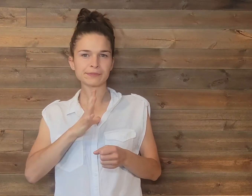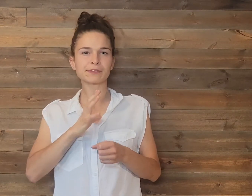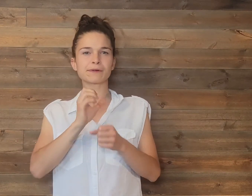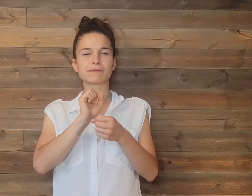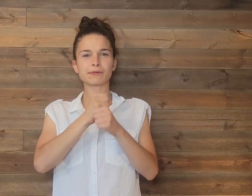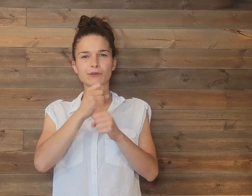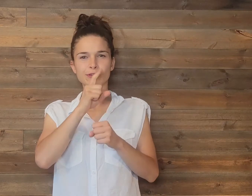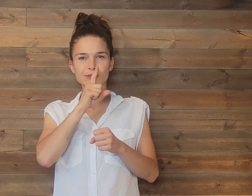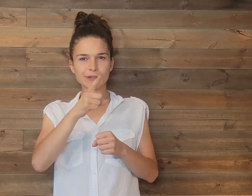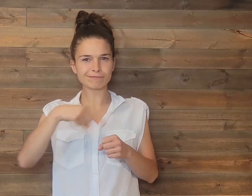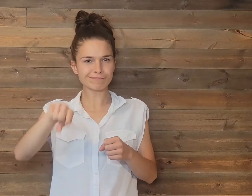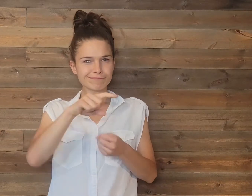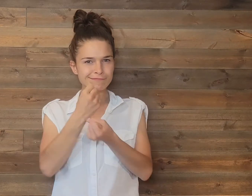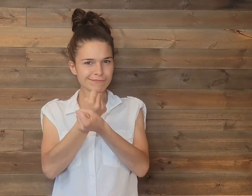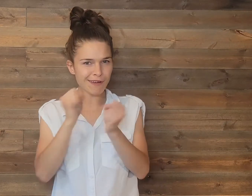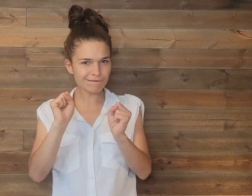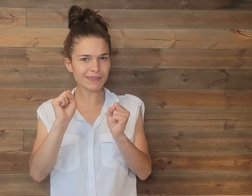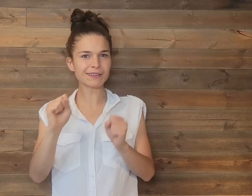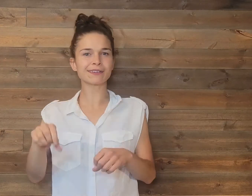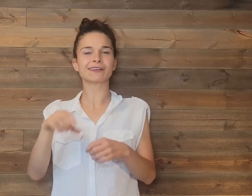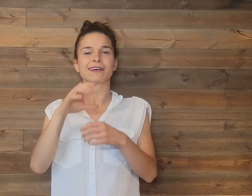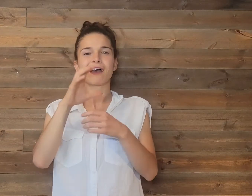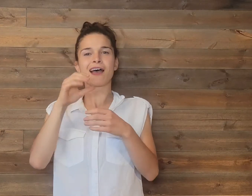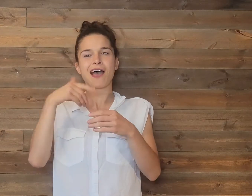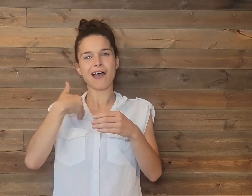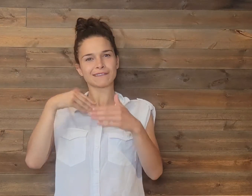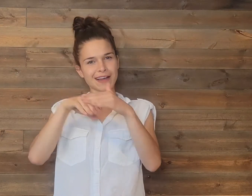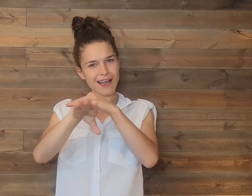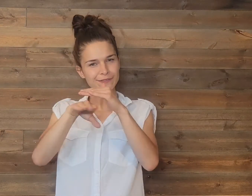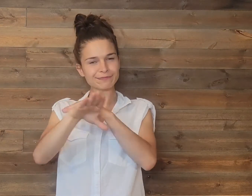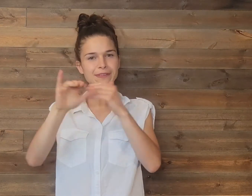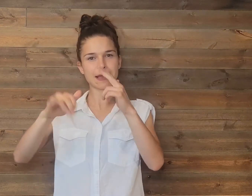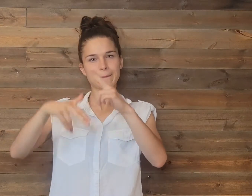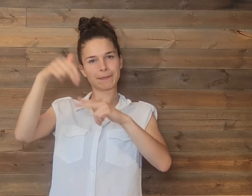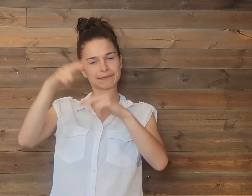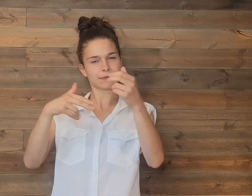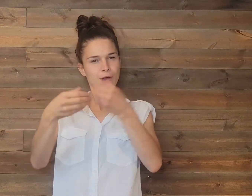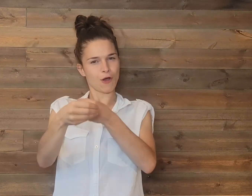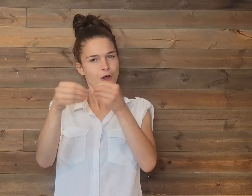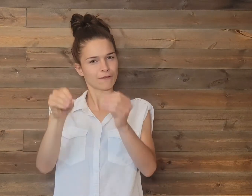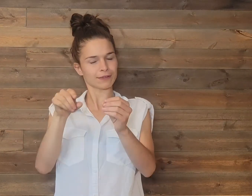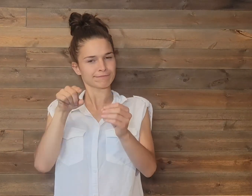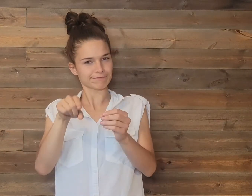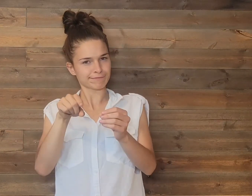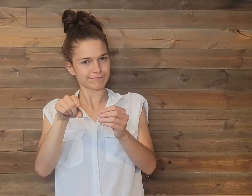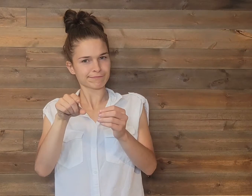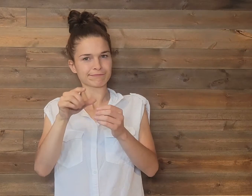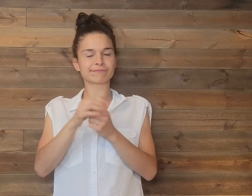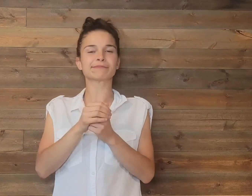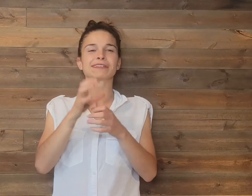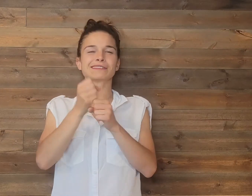To ensure their safety, only women can enter MFSM offices